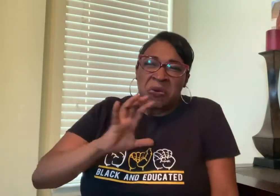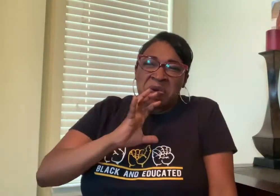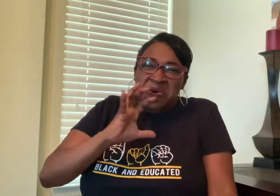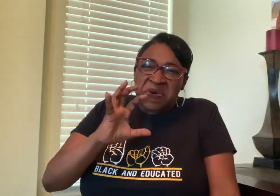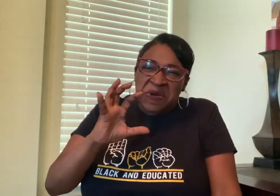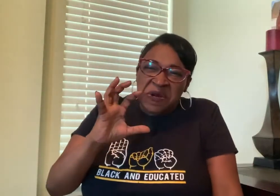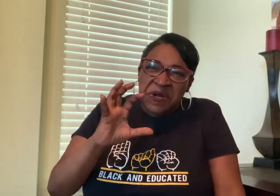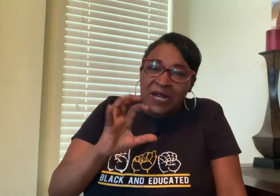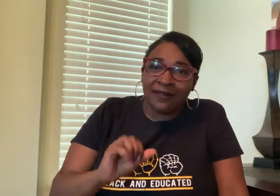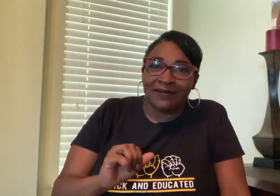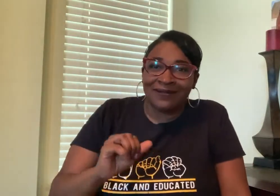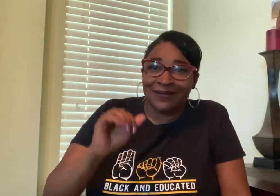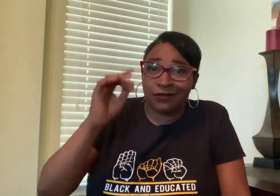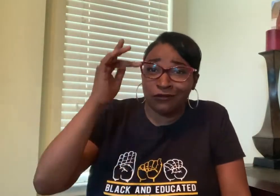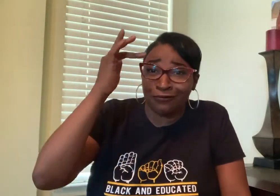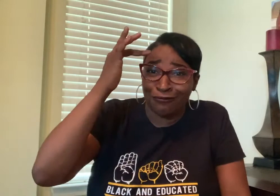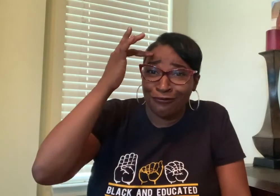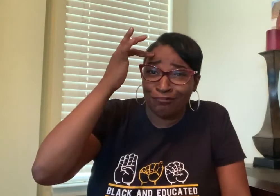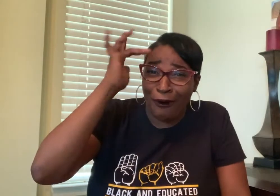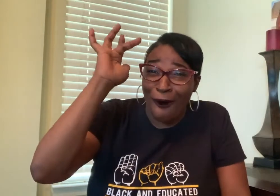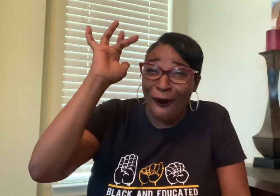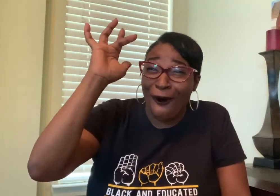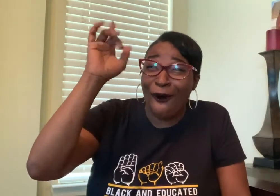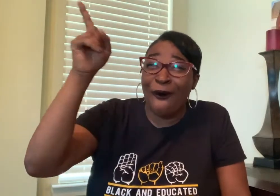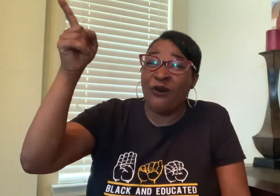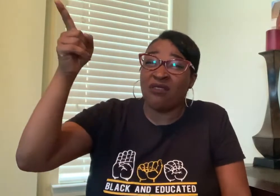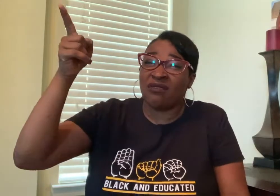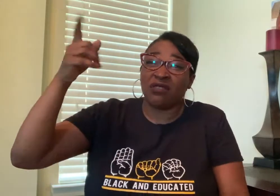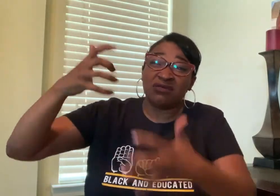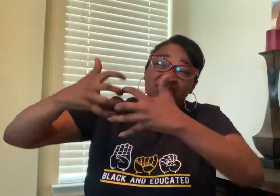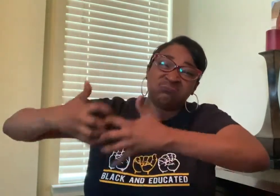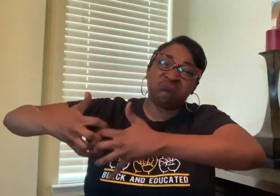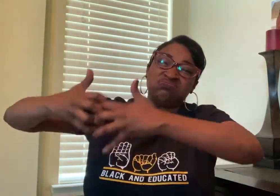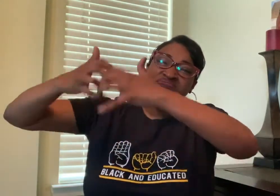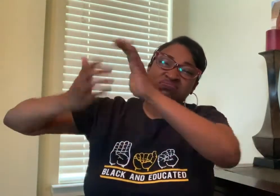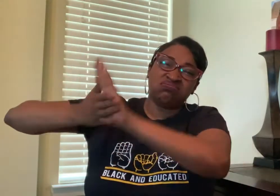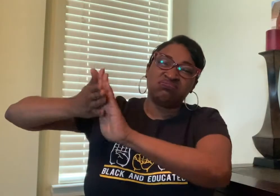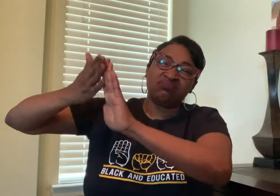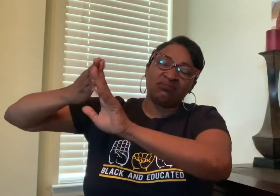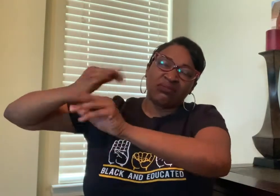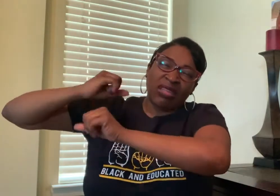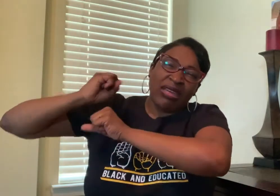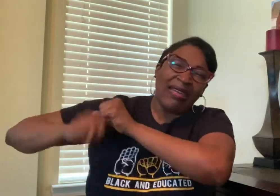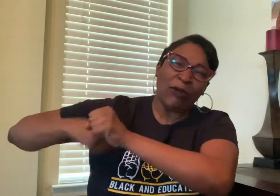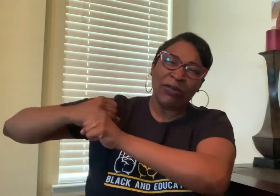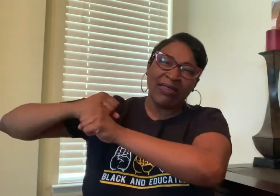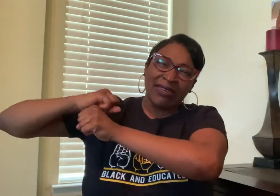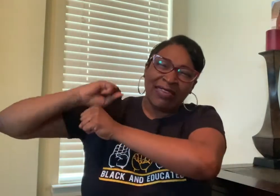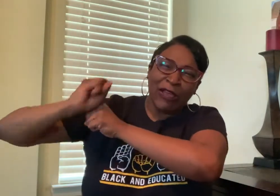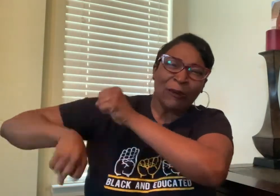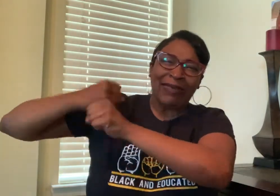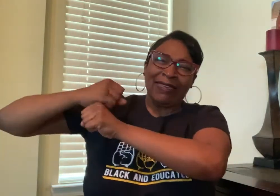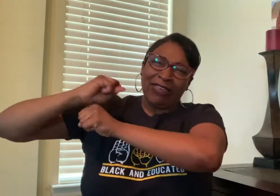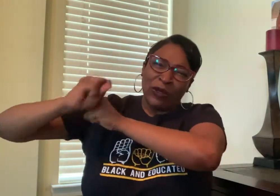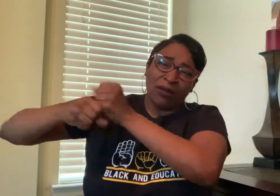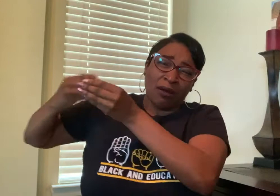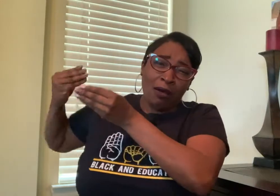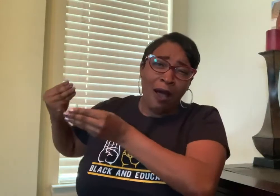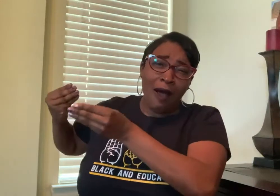massive...ancient...and cunning. This machine has been churning for generations.